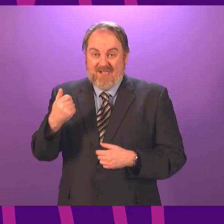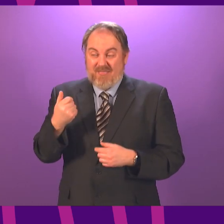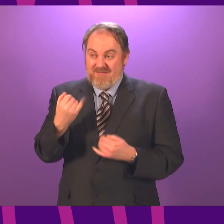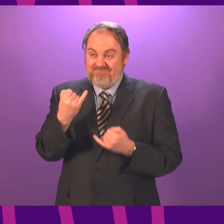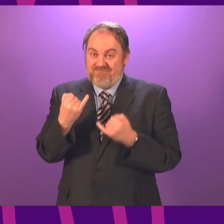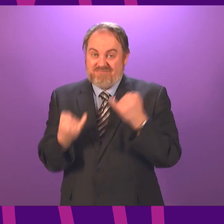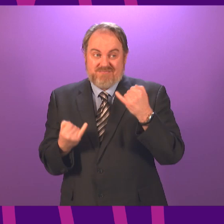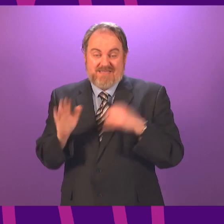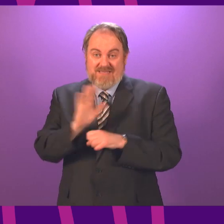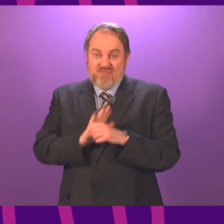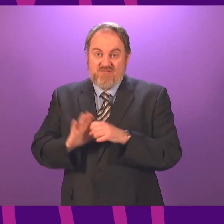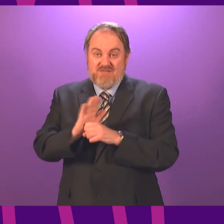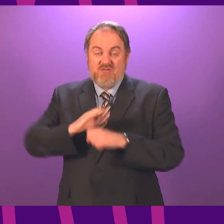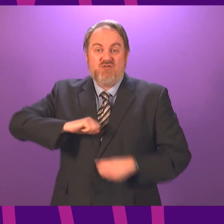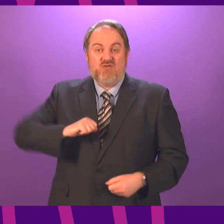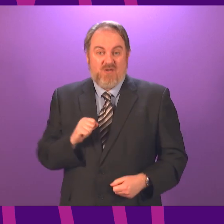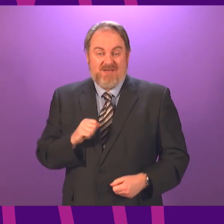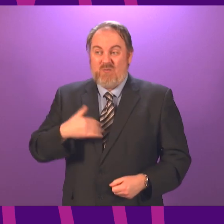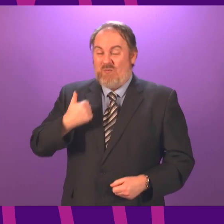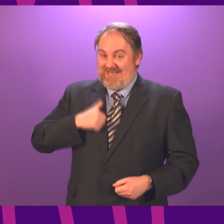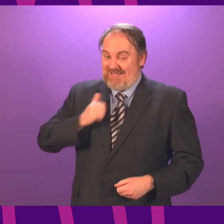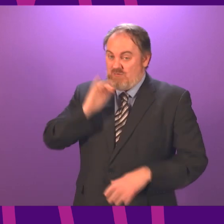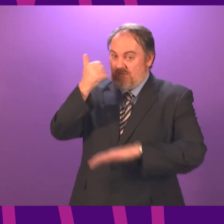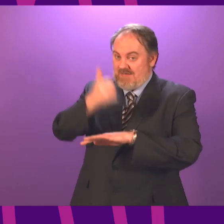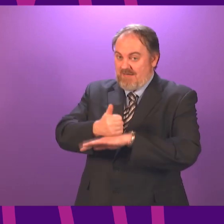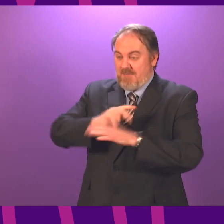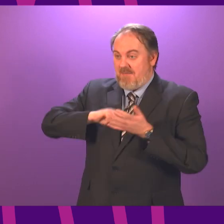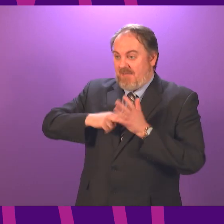There is an urgent need to set out a plan that includes support for teachers to deal